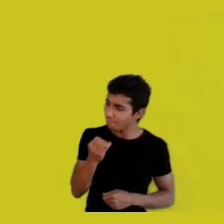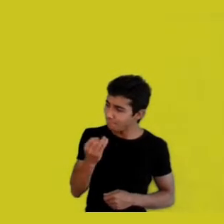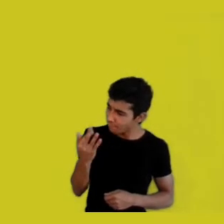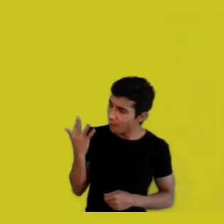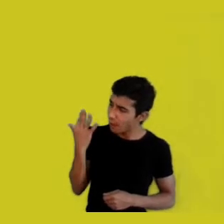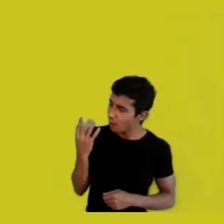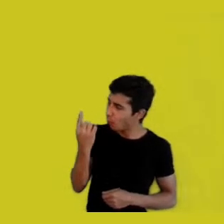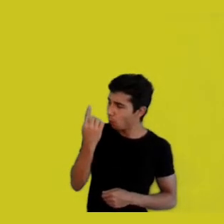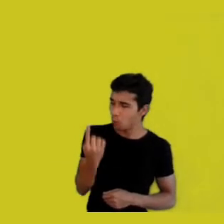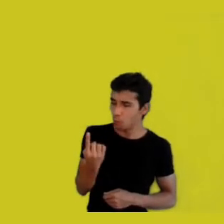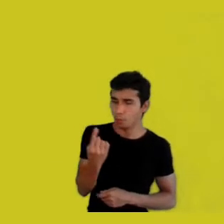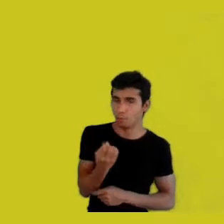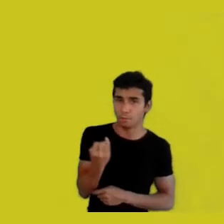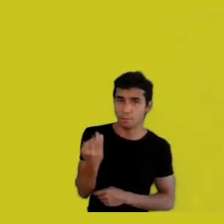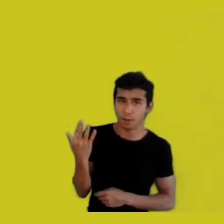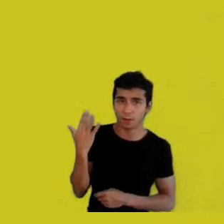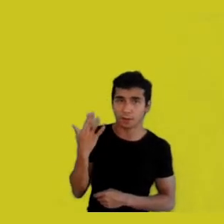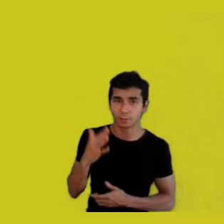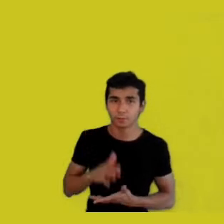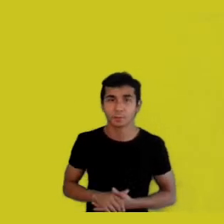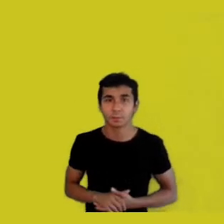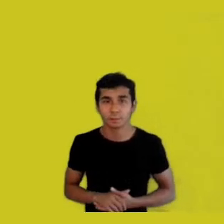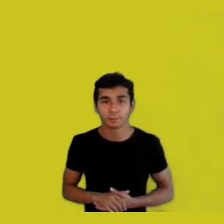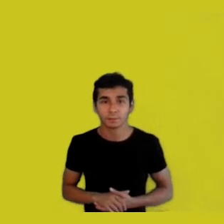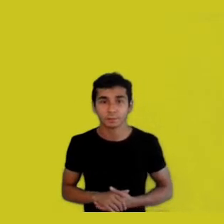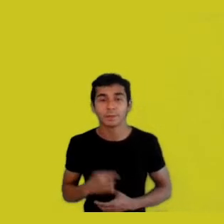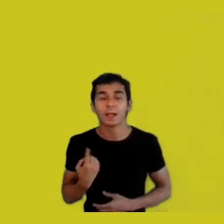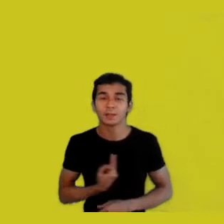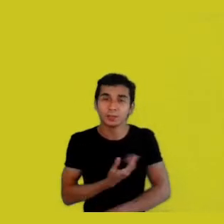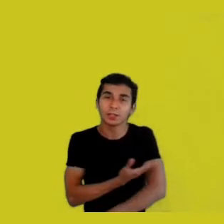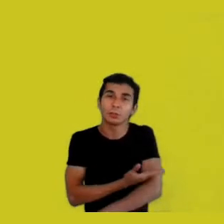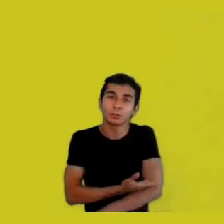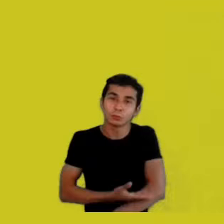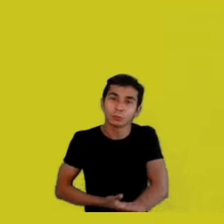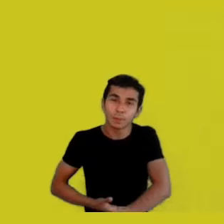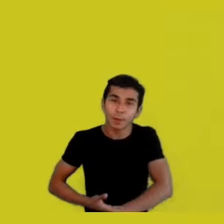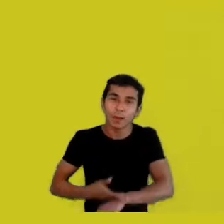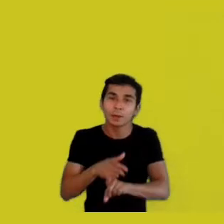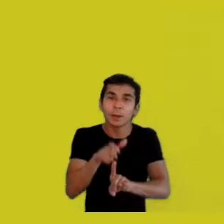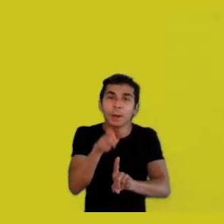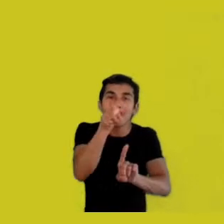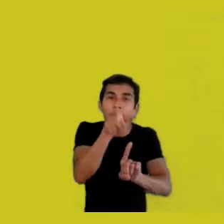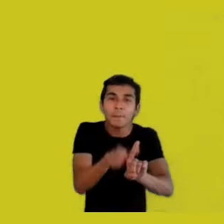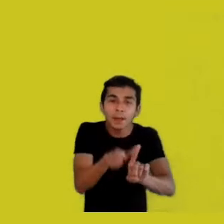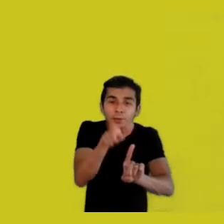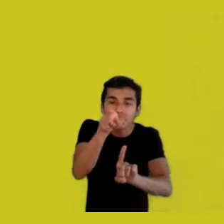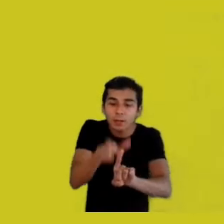This character we’re used to, these categories we’re used to,